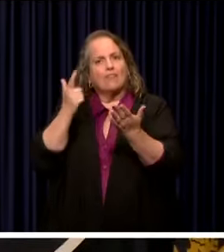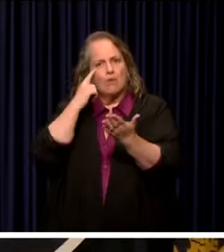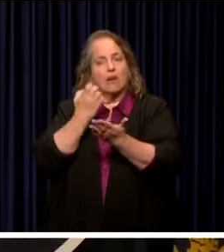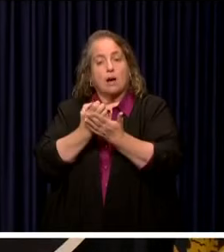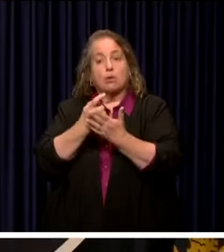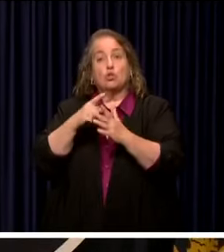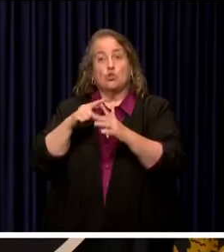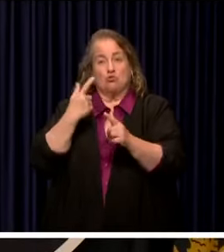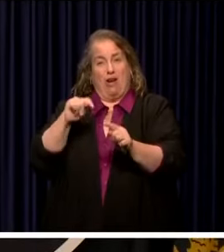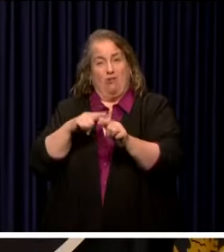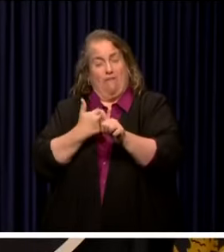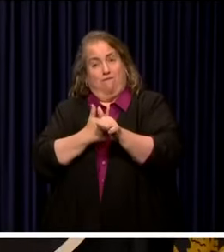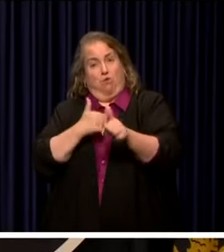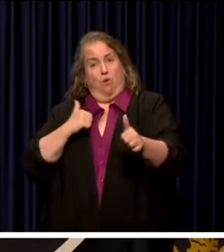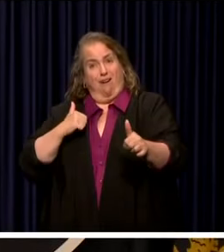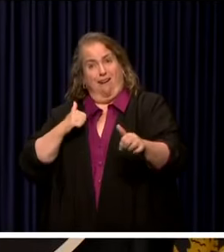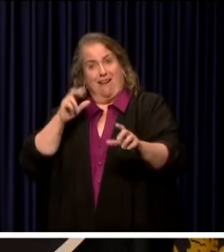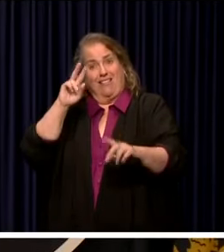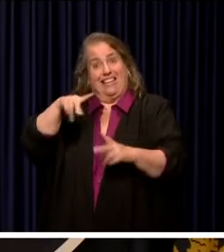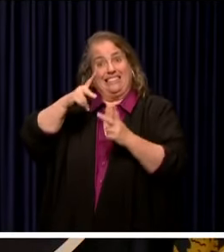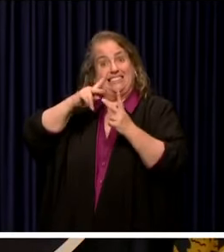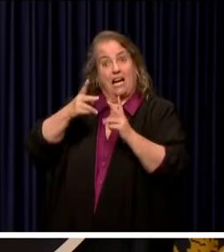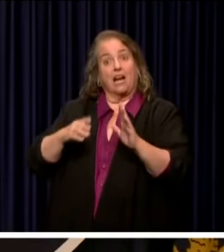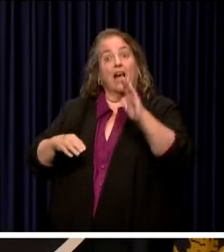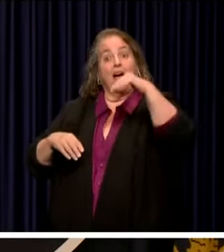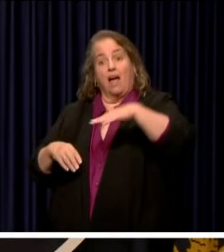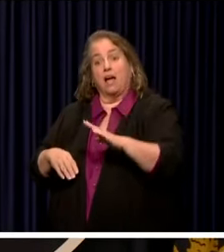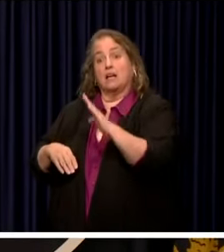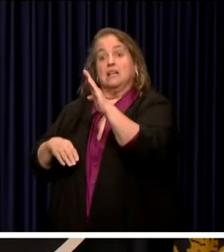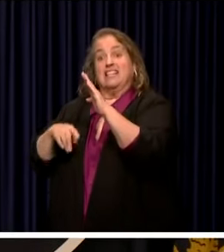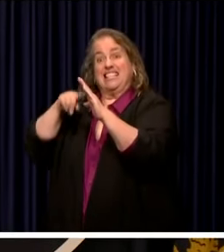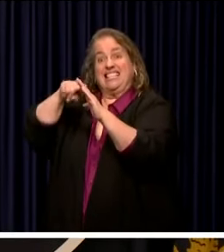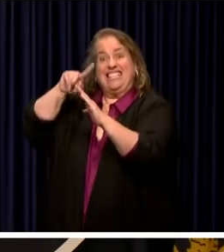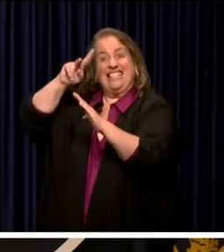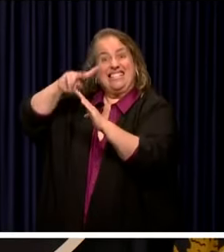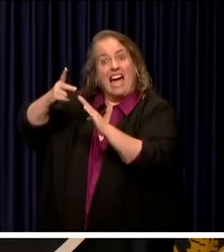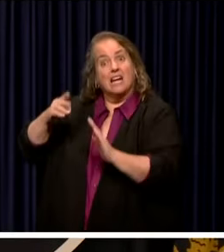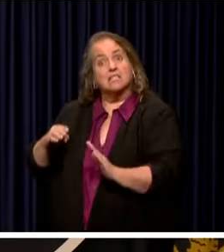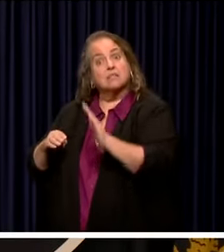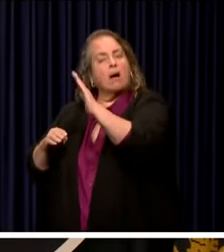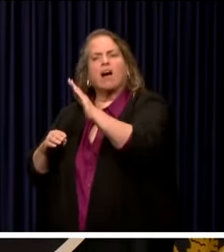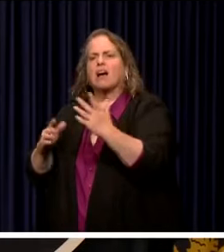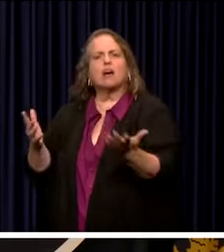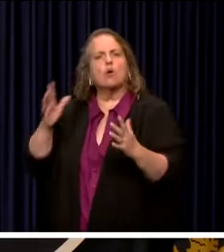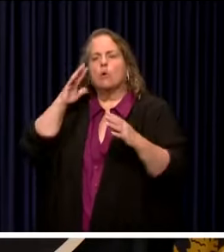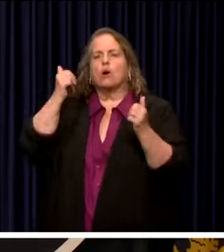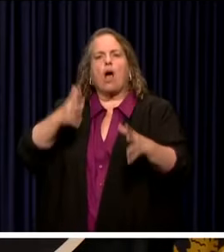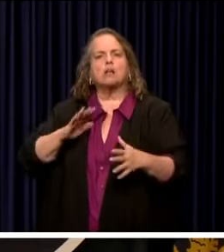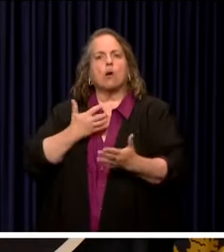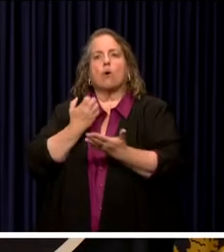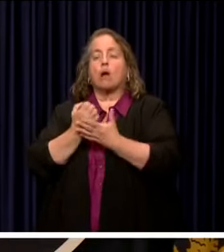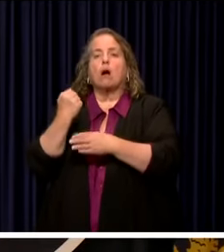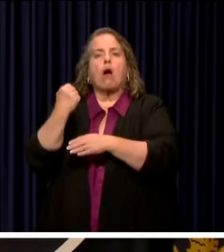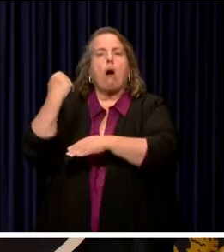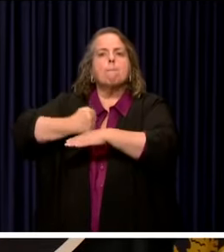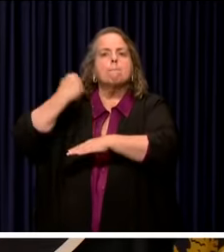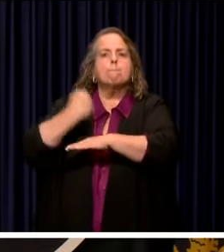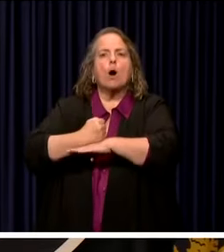I MENTION BECAUSE IT'S A STATE-RUN FACILITY. IT IS NOT A CORRECTIONAL FACILITY. AND I SHOULD HAVE MADE THAT